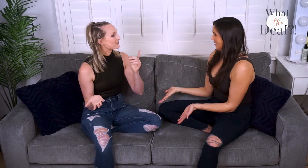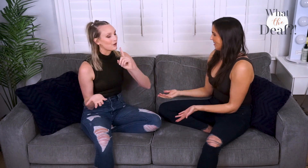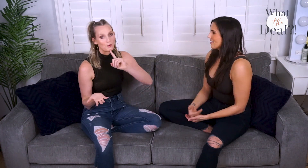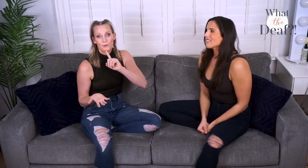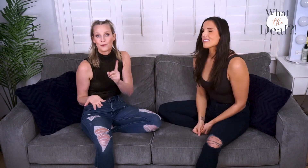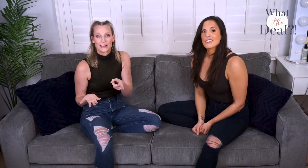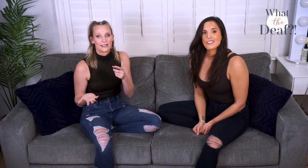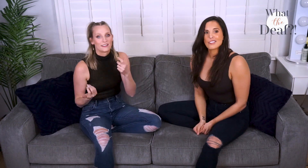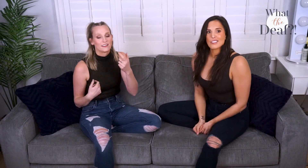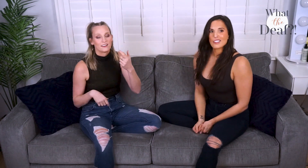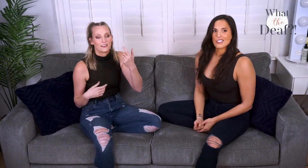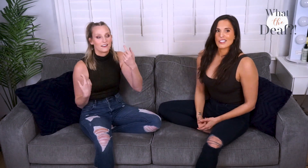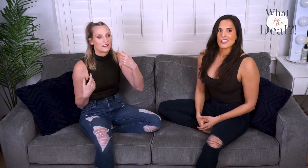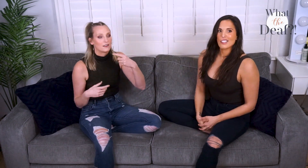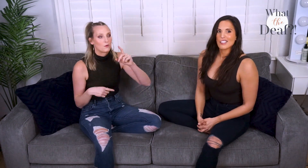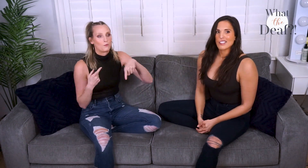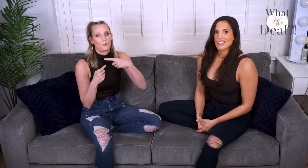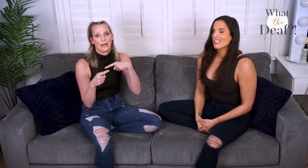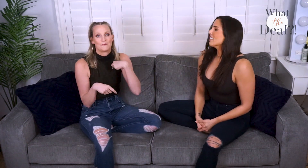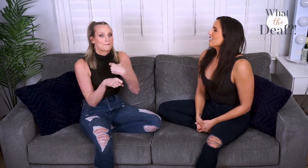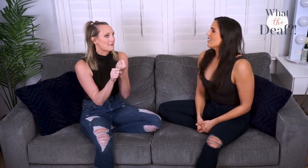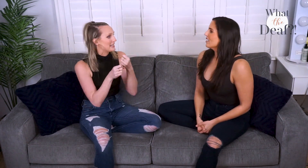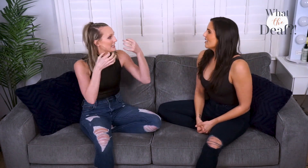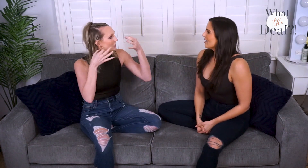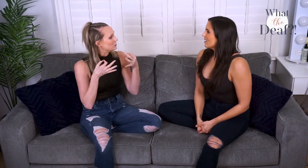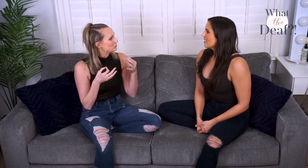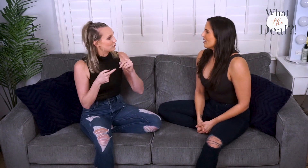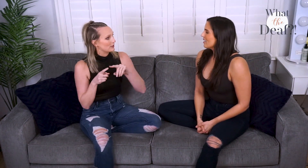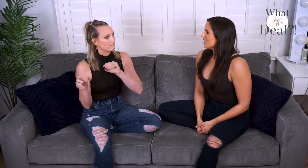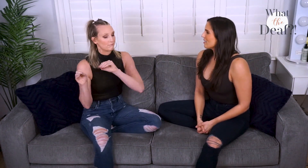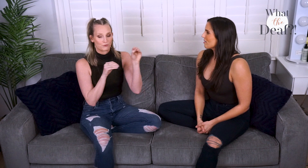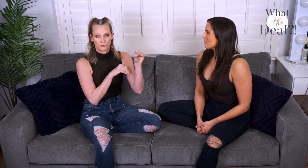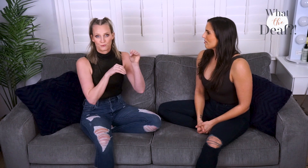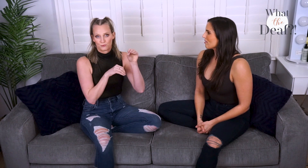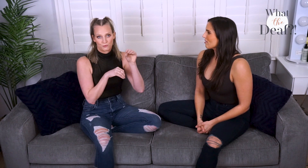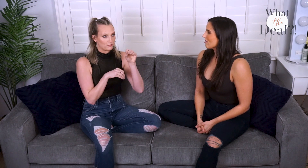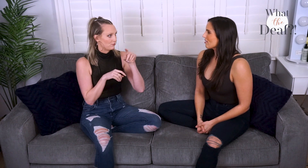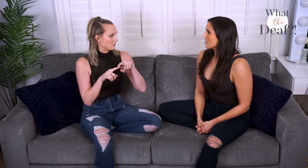So, well, really when I made the initial decision